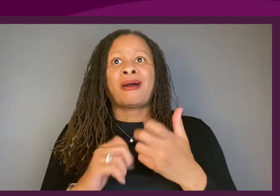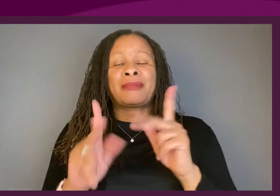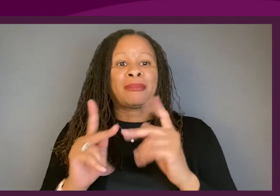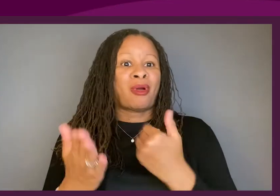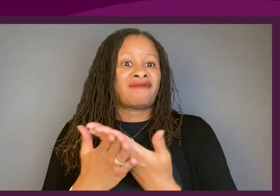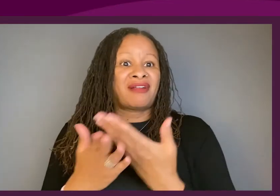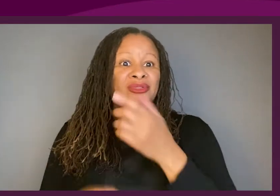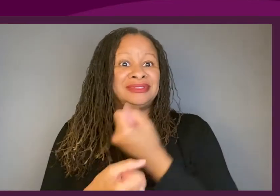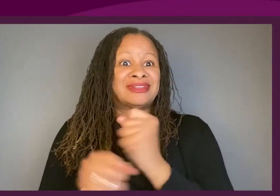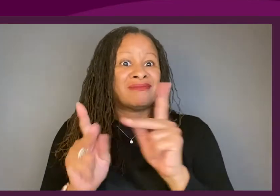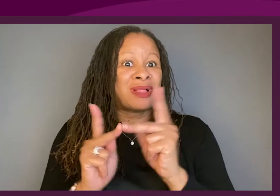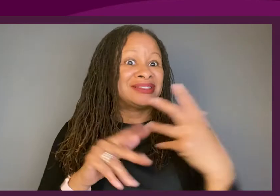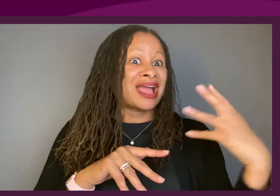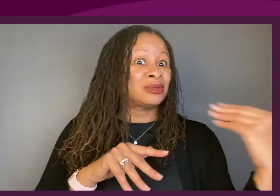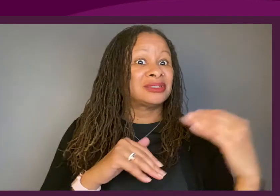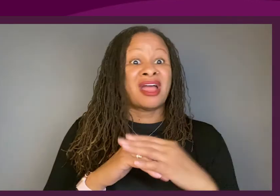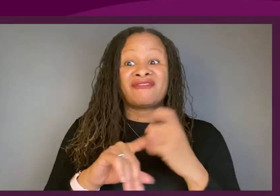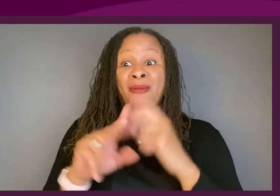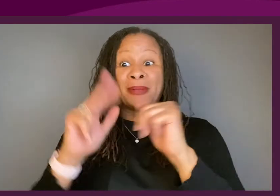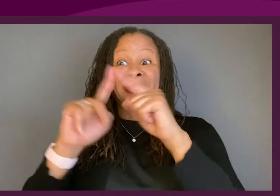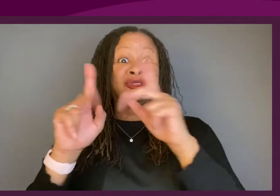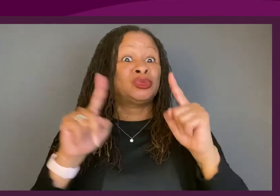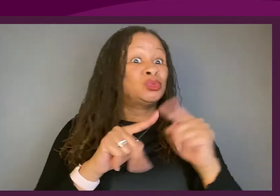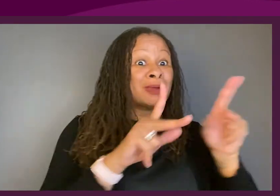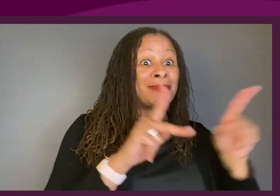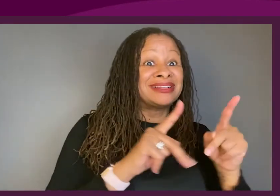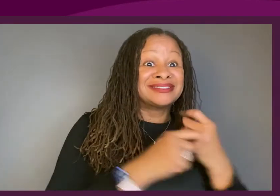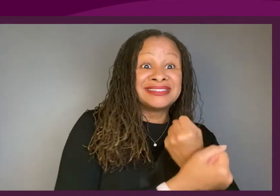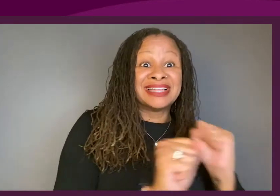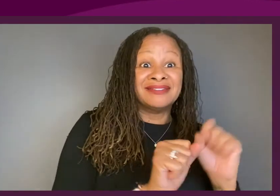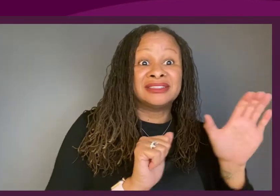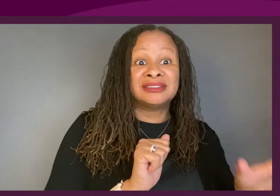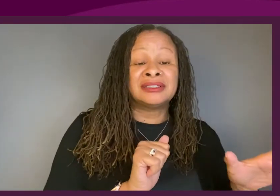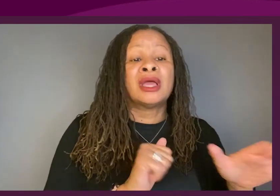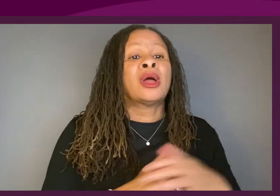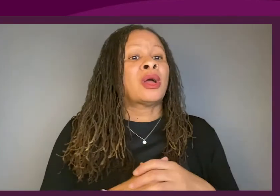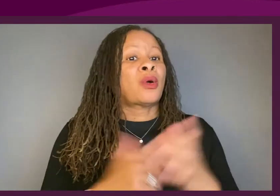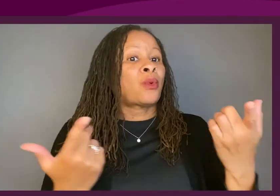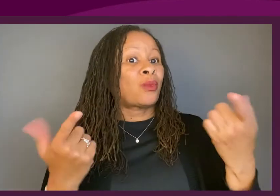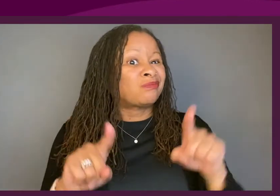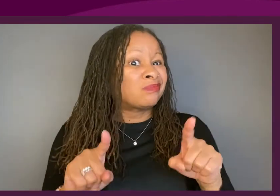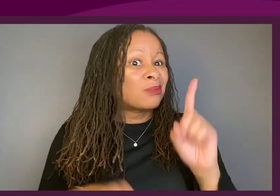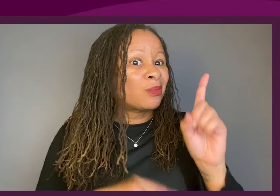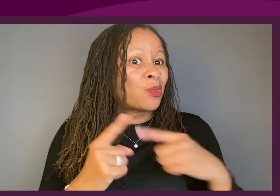What happens when people with disabilities have acute medical needs?